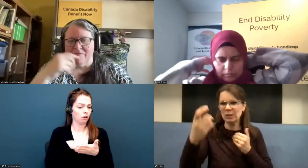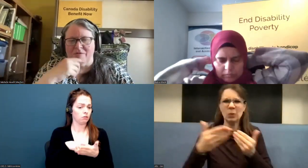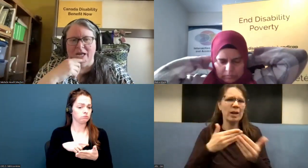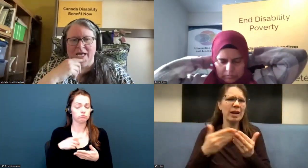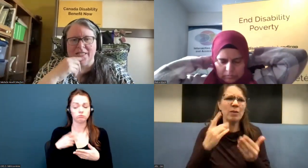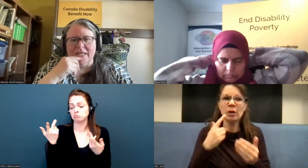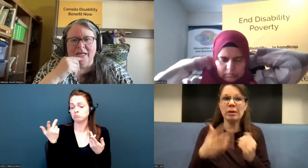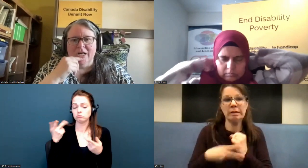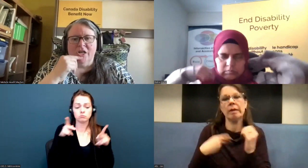IT IS.